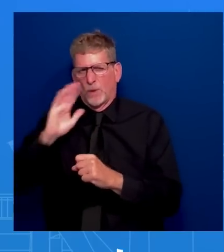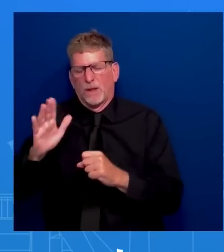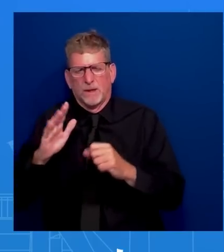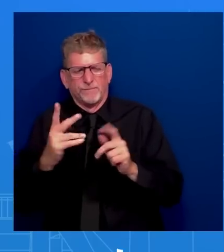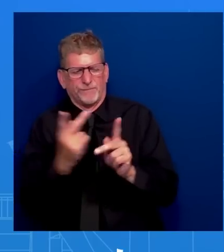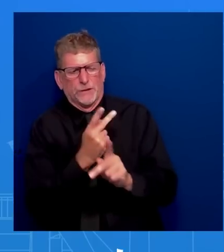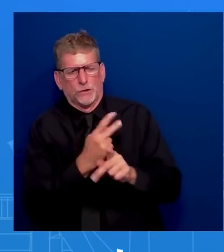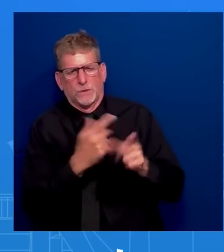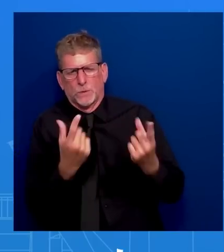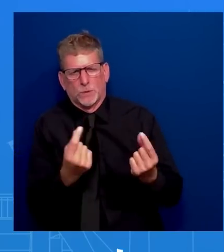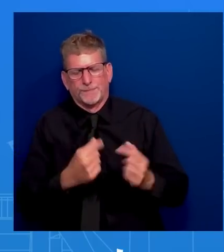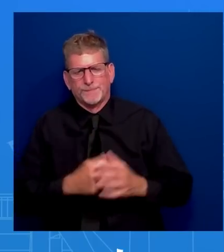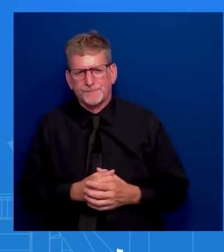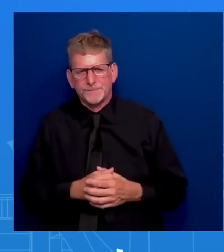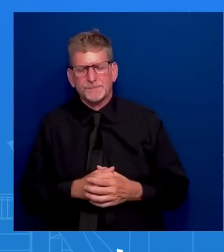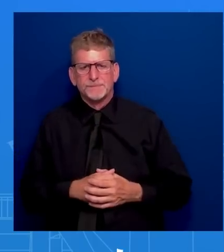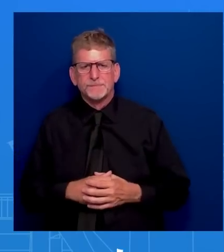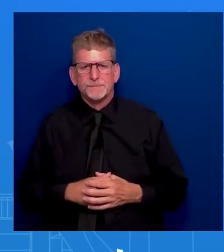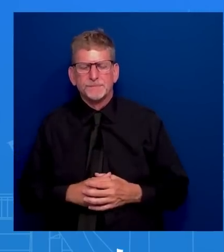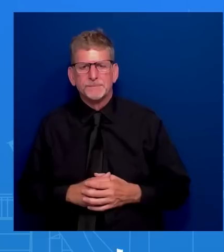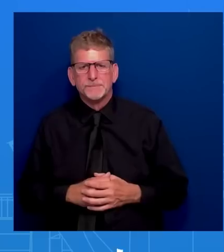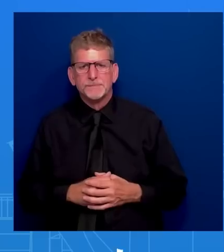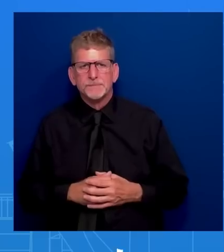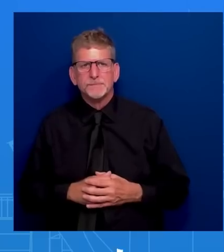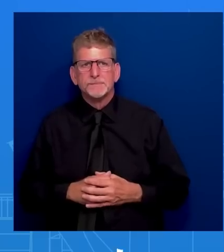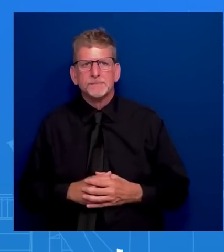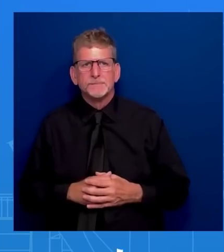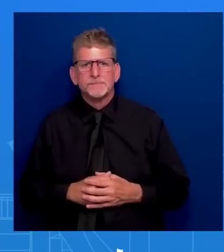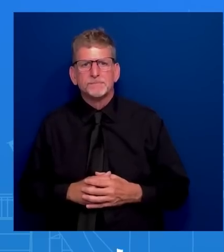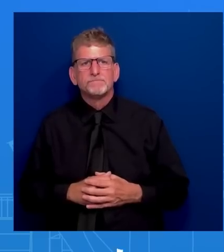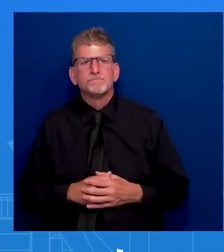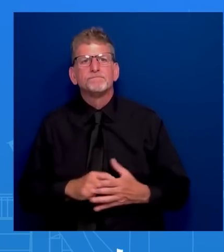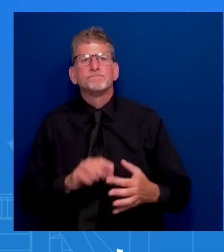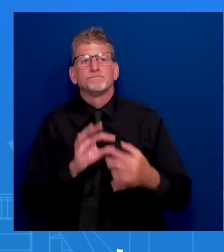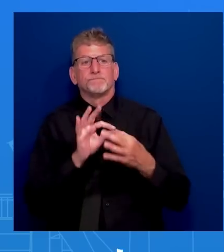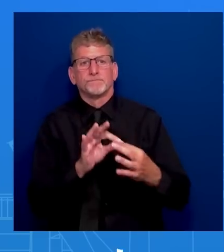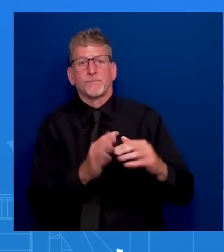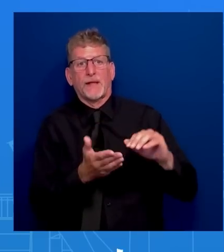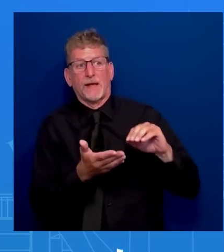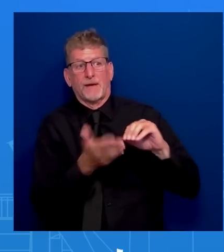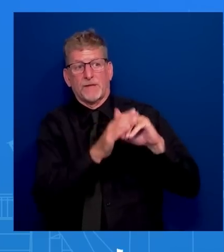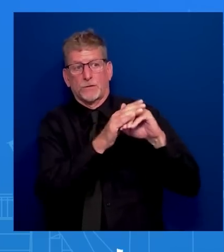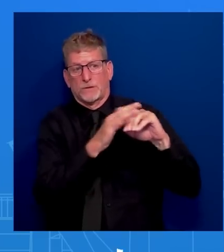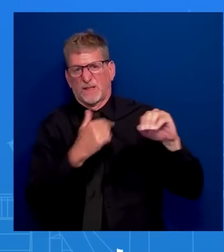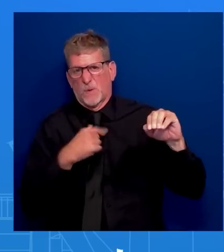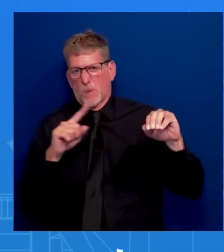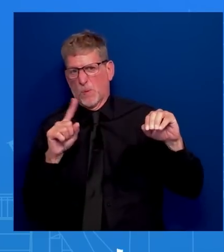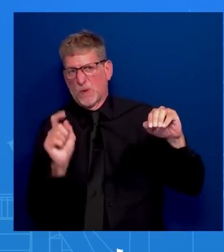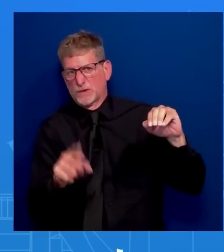So, you've pointed out the gas prices are now falling. You said the government spending won't really affect inflation going forward.